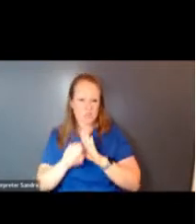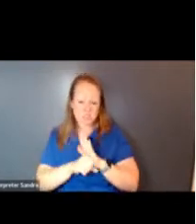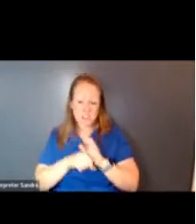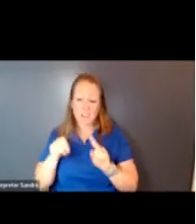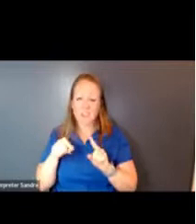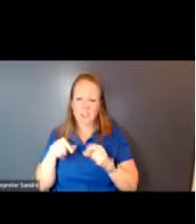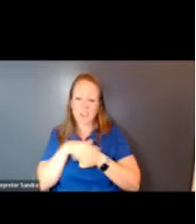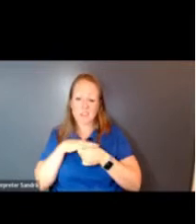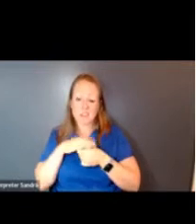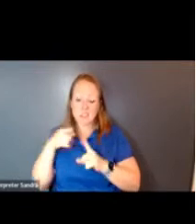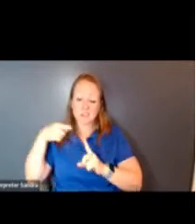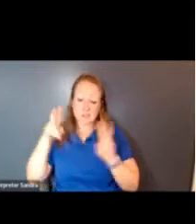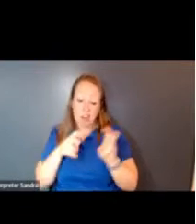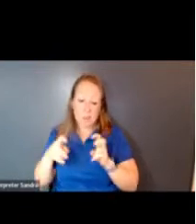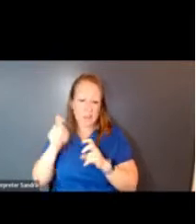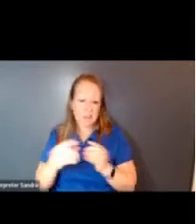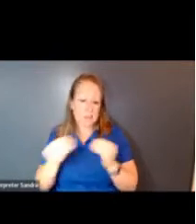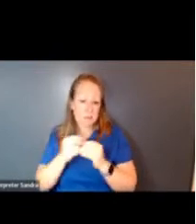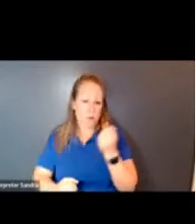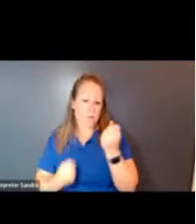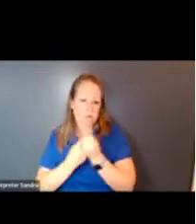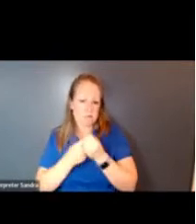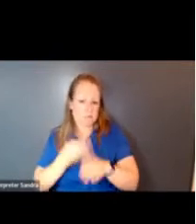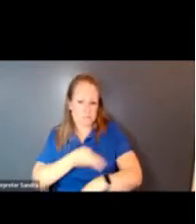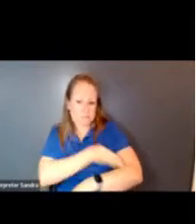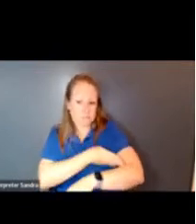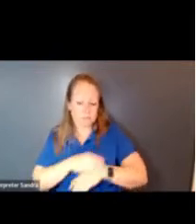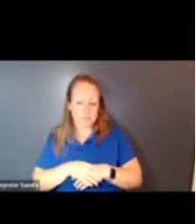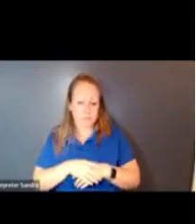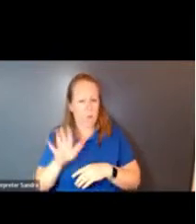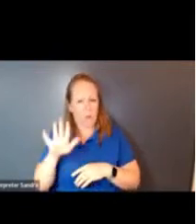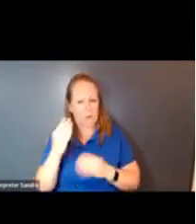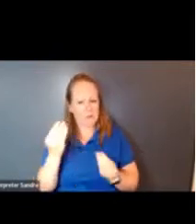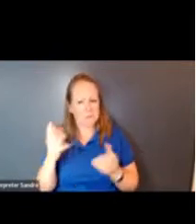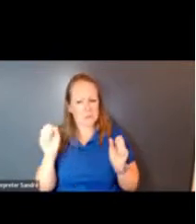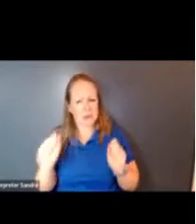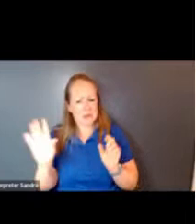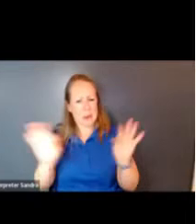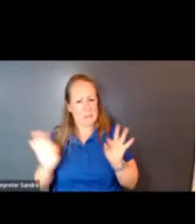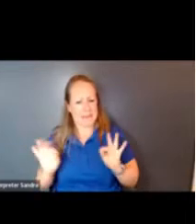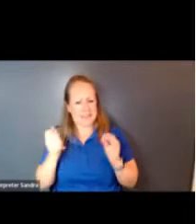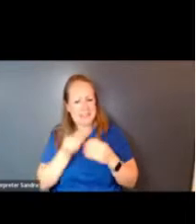course, you're welcome to choose more than one of these options, because many of these can be true at once. So we'd love to